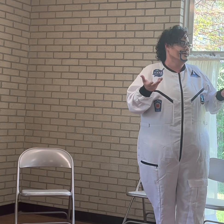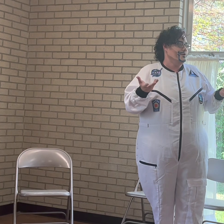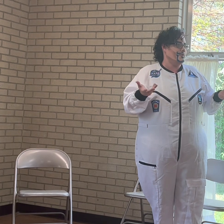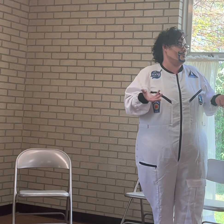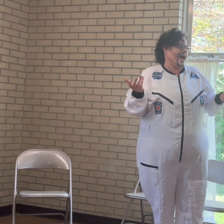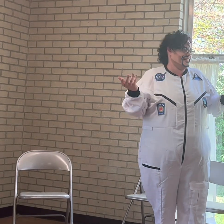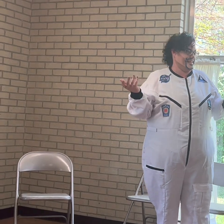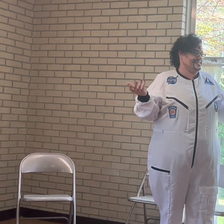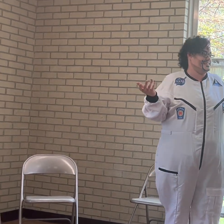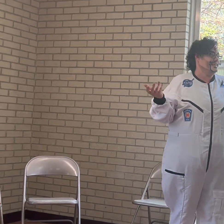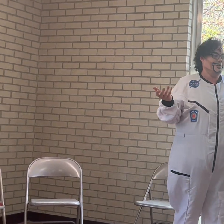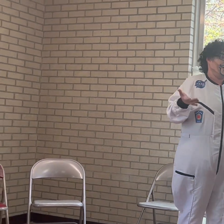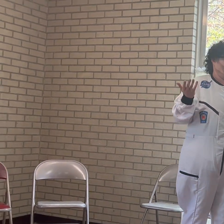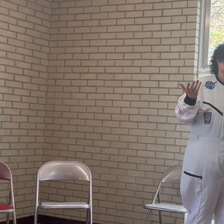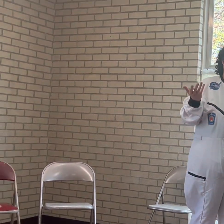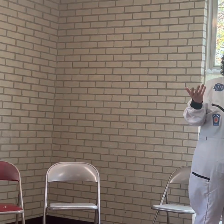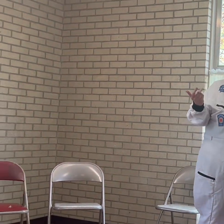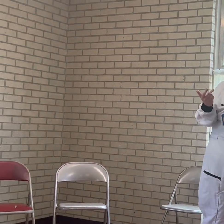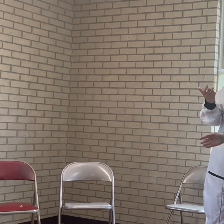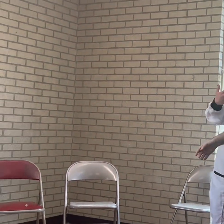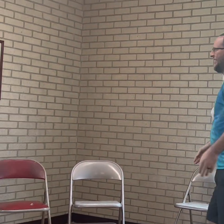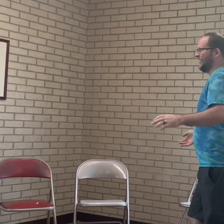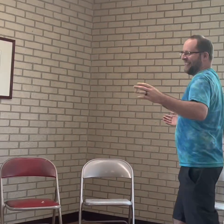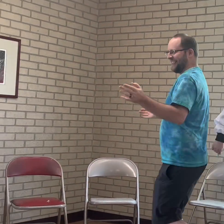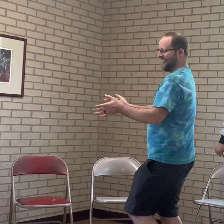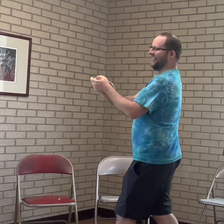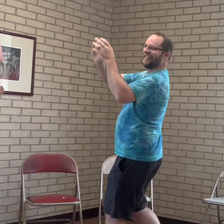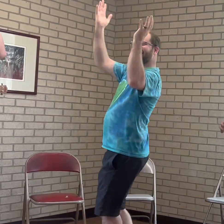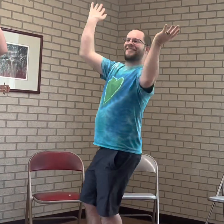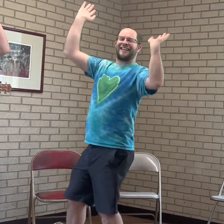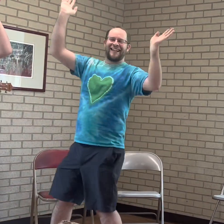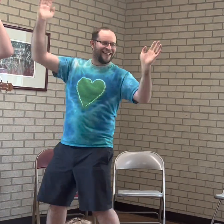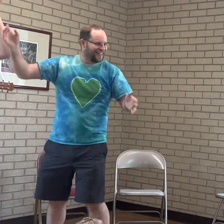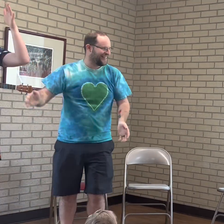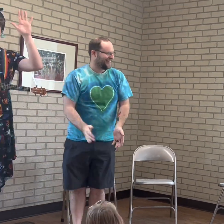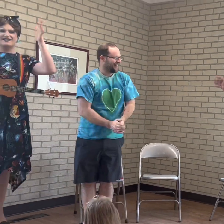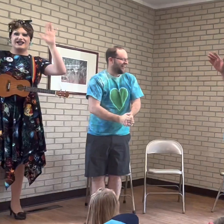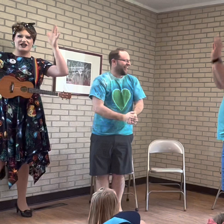Mr. Aaron: Oh my gosh! Mr. Dixon: We practice! Miss Cali: Give it up for Mr. Aaron and Mr. Zae!